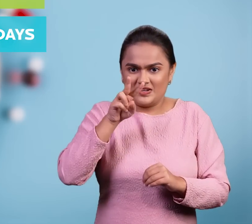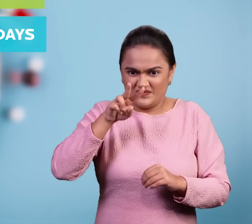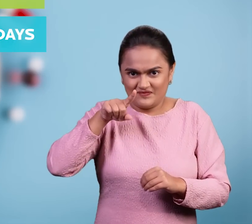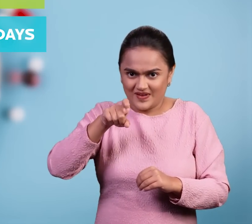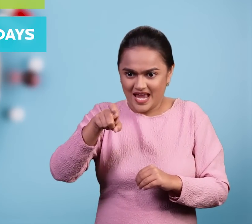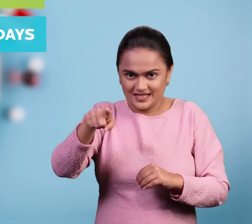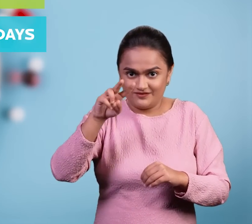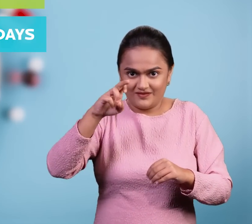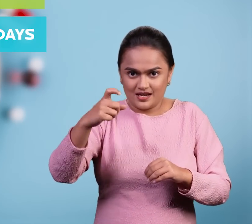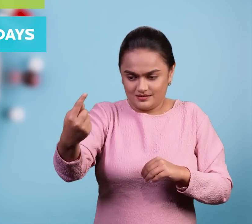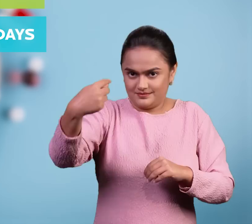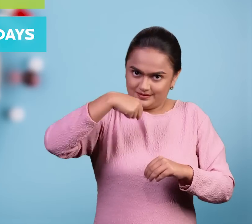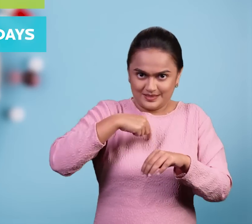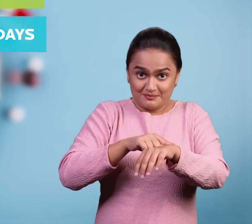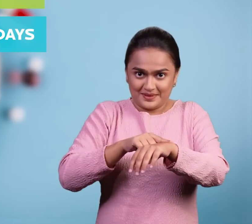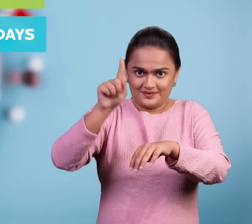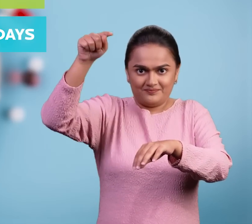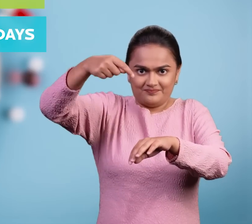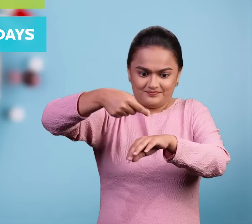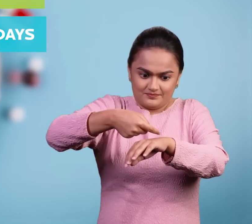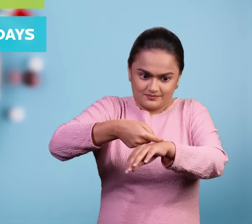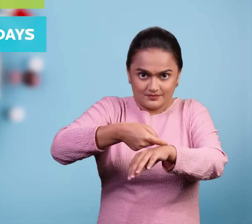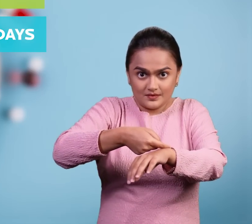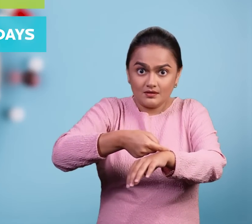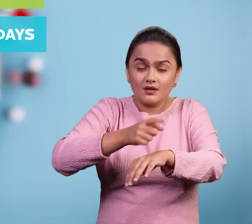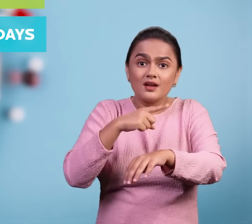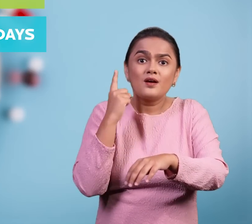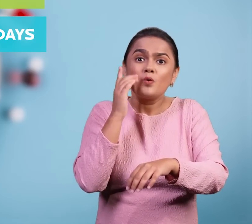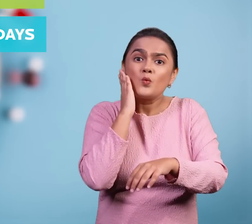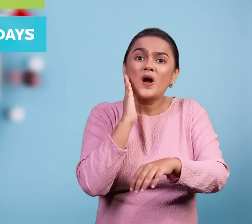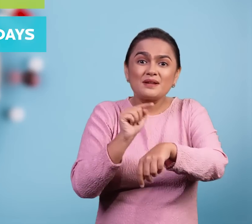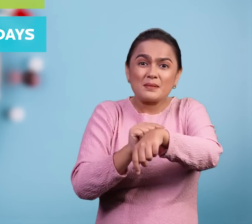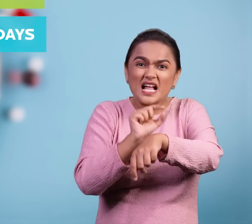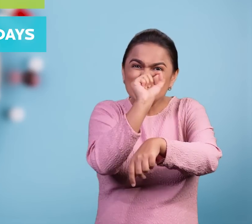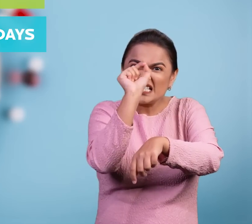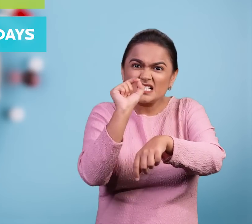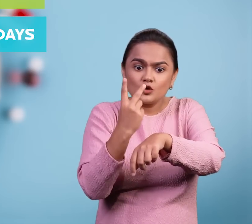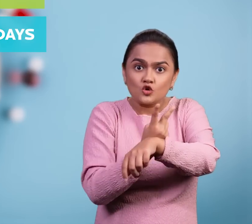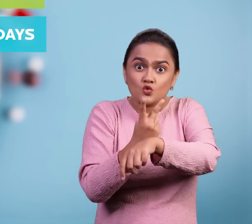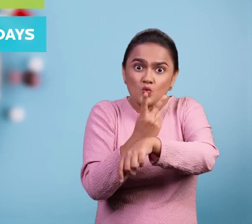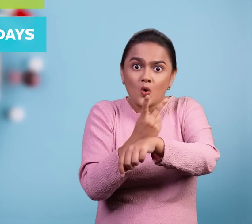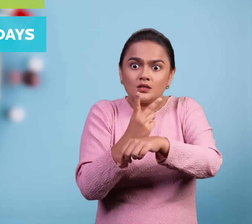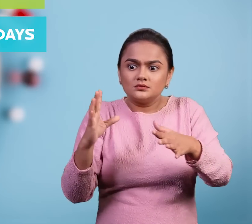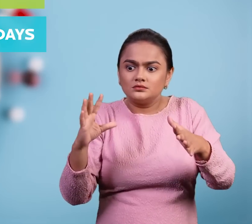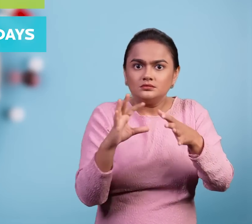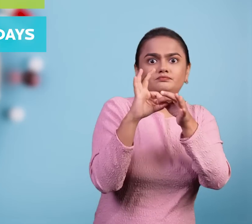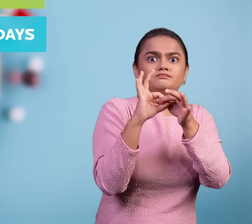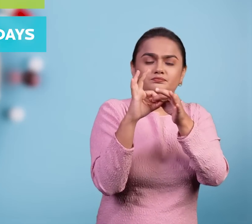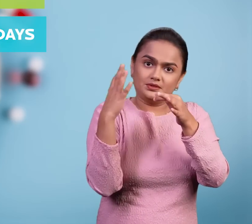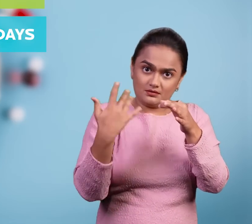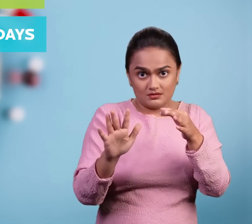The virus attaches to white blood cells within 2 hours of entering the bloodstream.